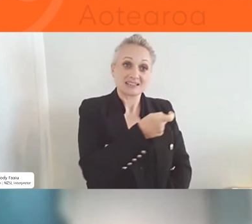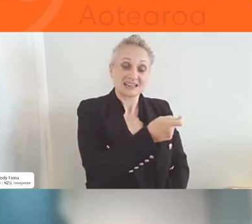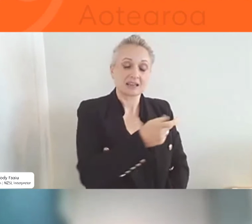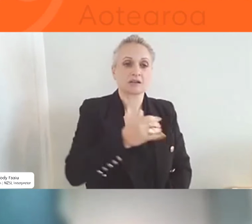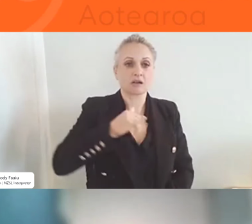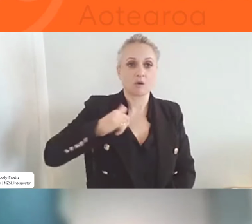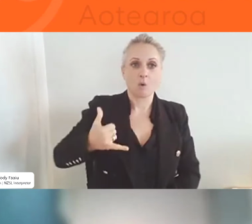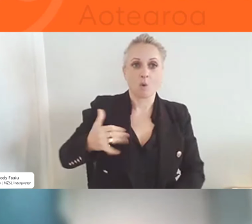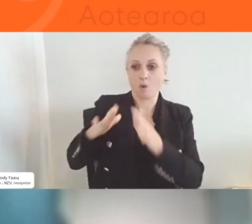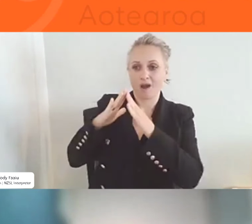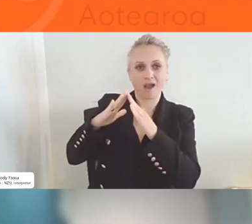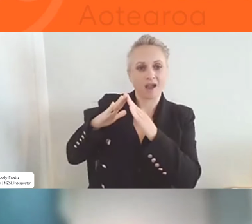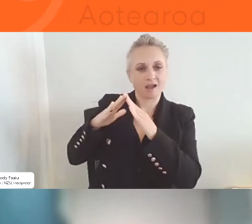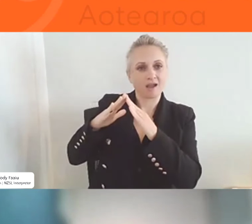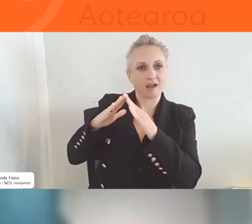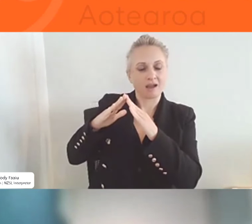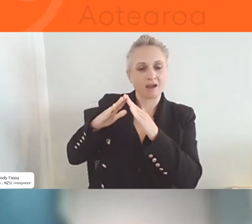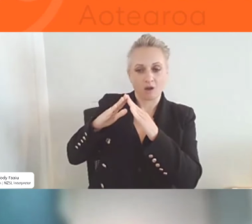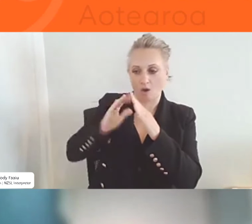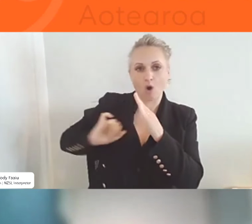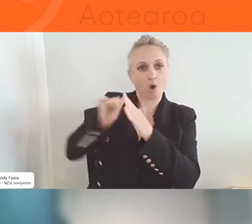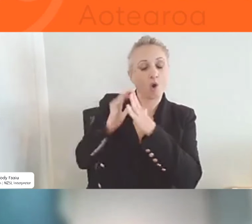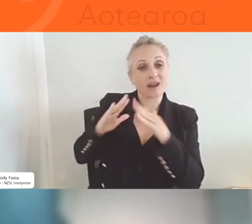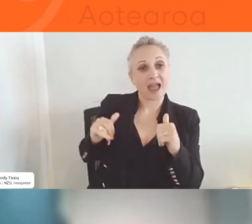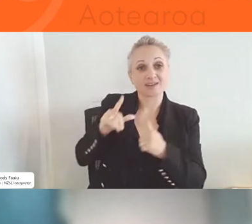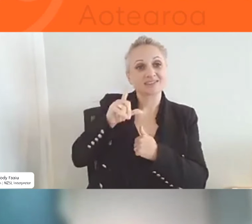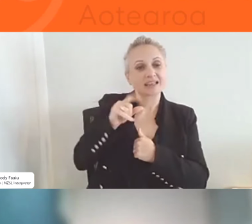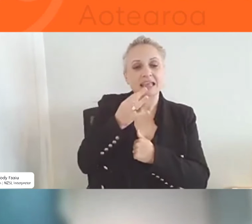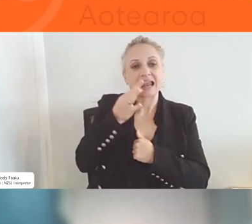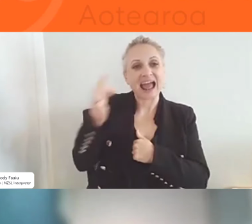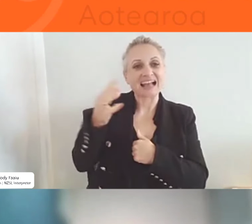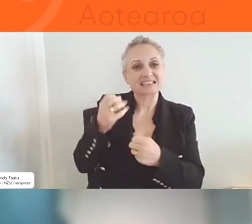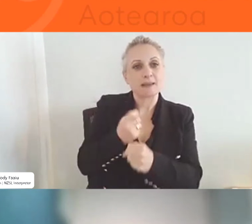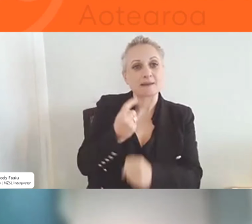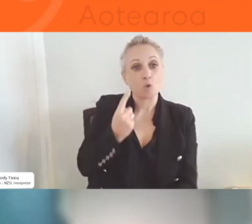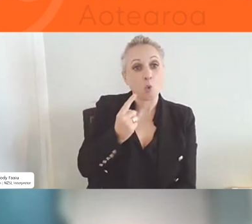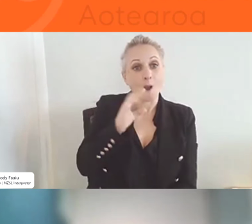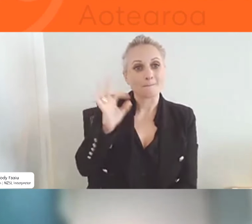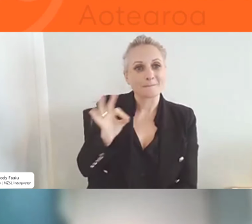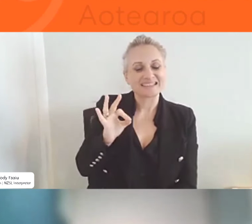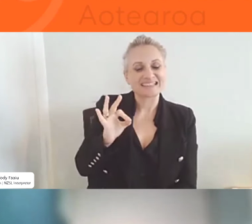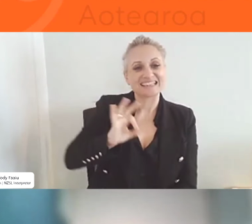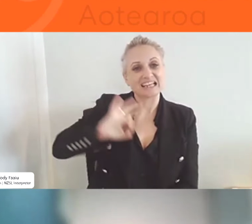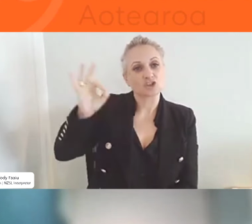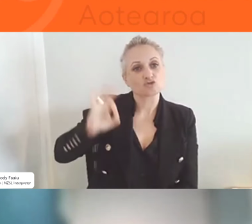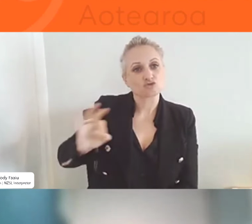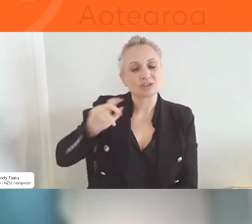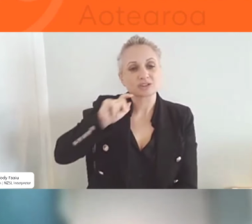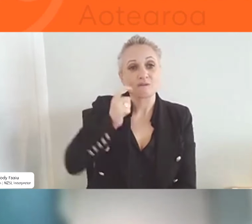for example, for some just modest accessibility upgrades. That would